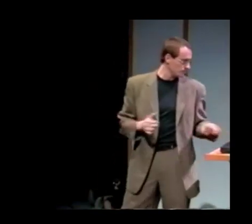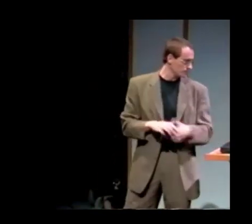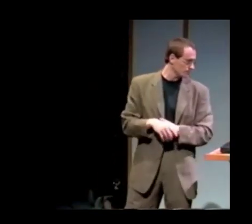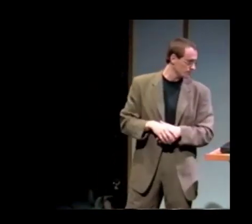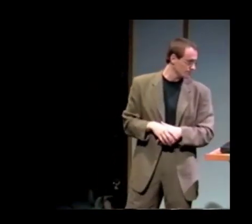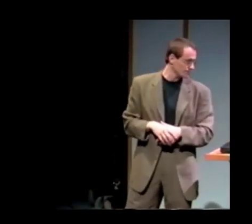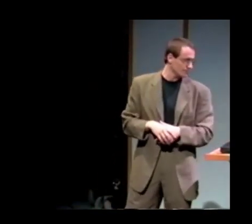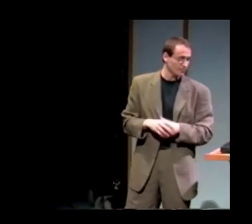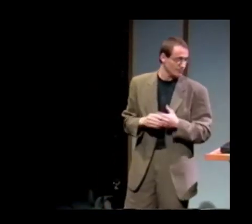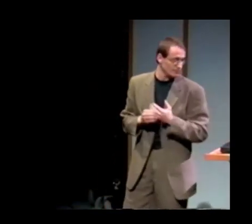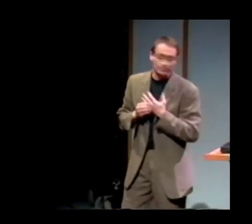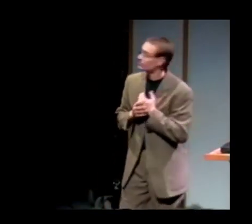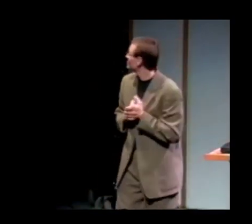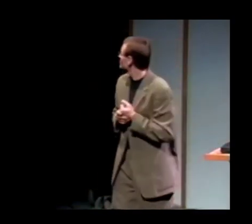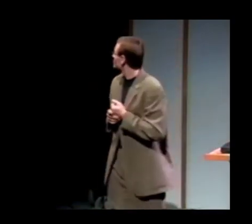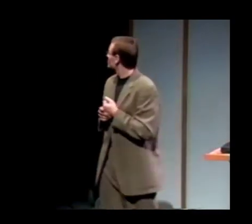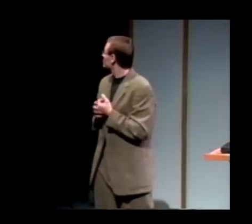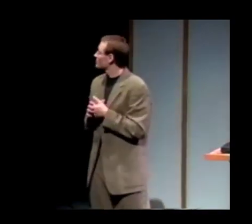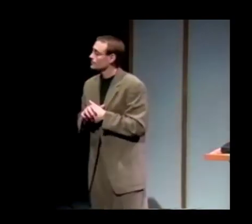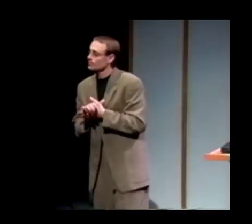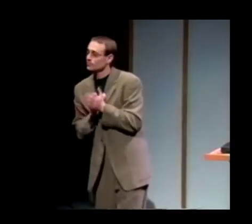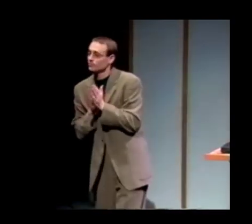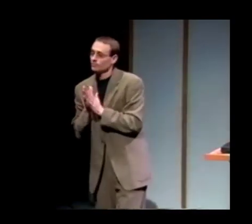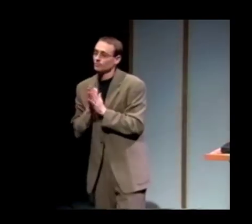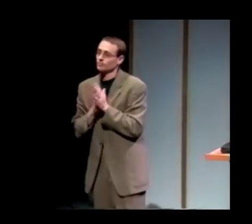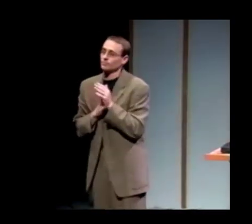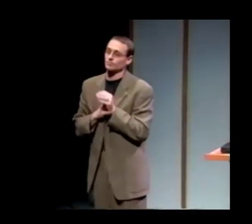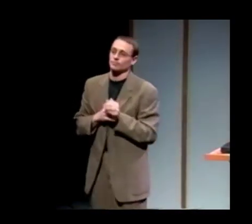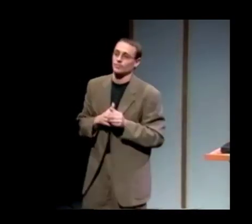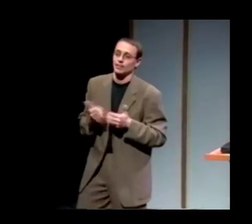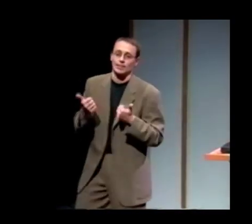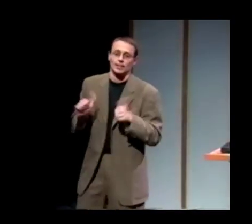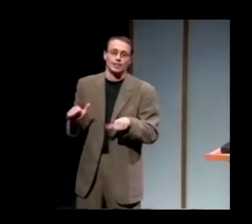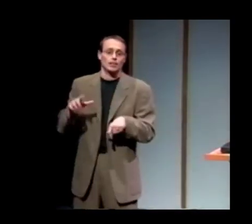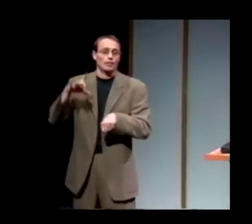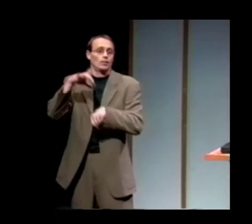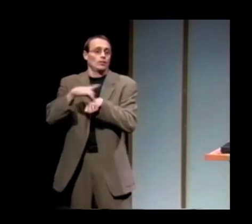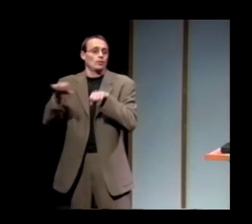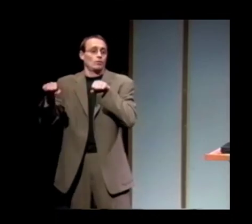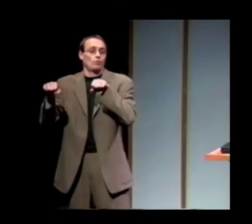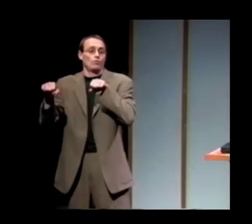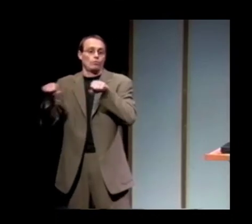AND THEN AFTER STOKOE, SIGN LANGUAGE WAS INCLUDED IN ALL LANGUAGES.